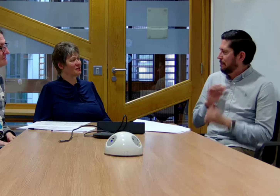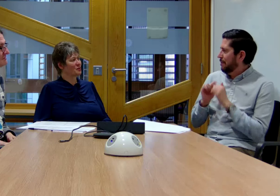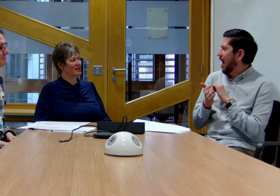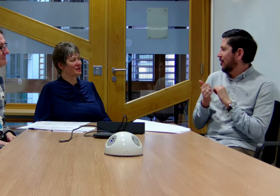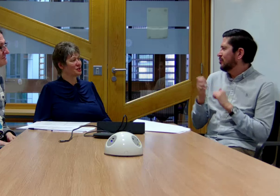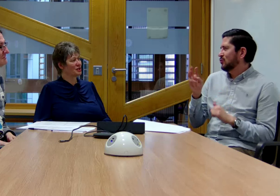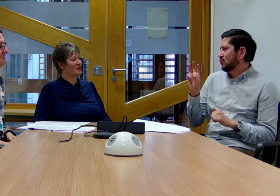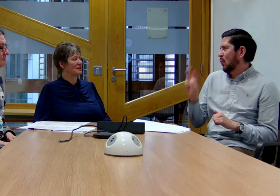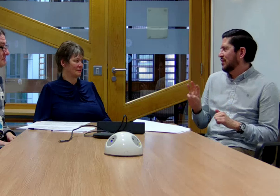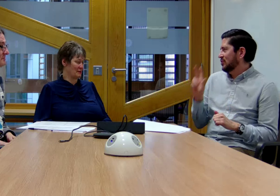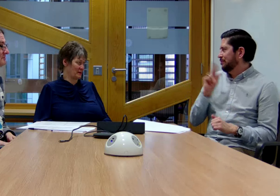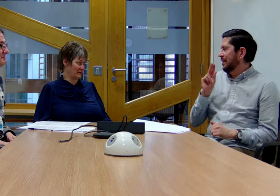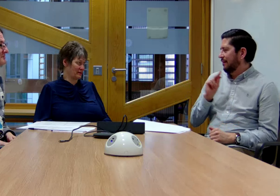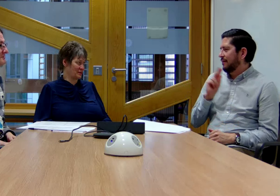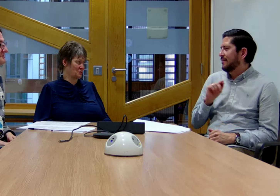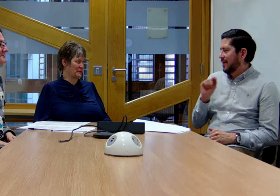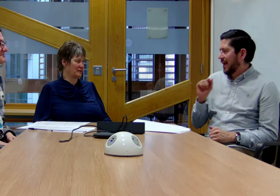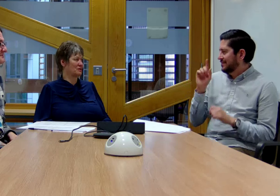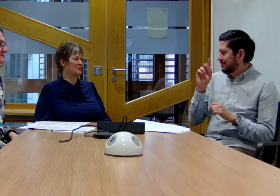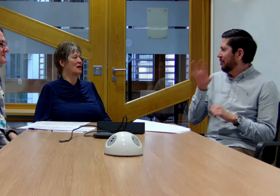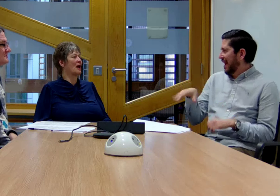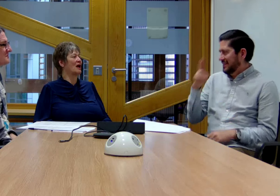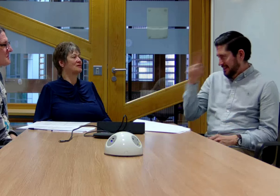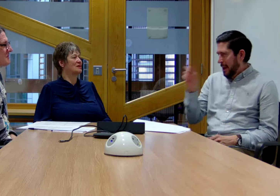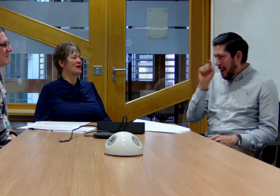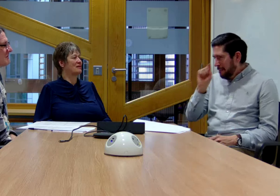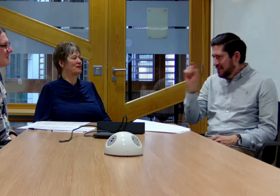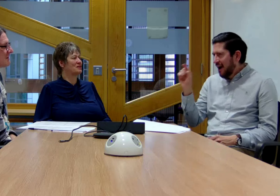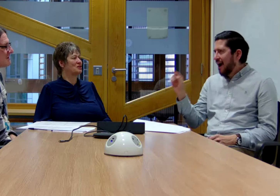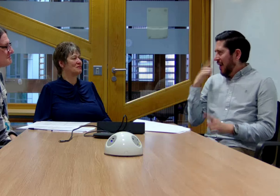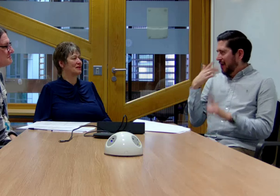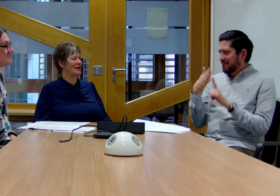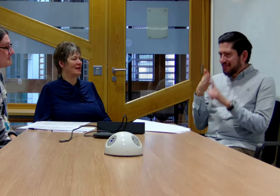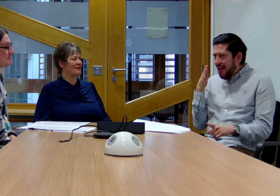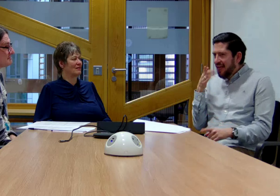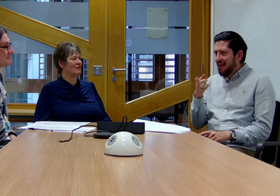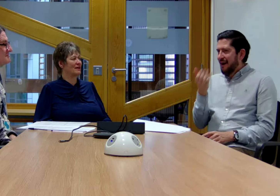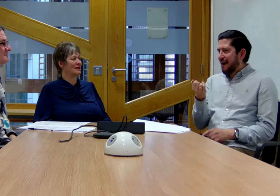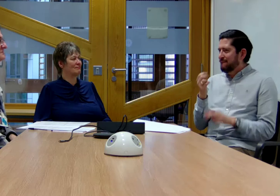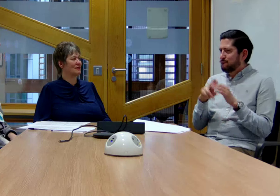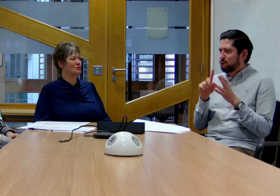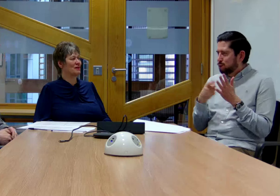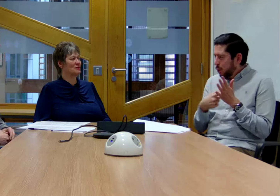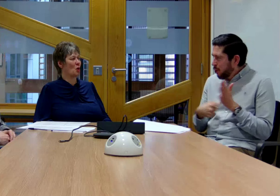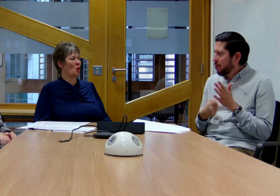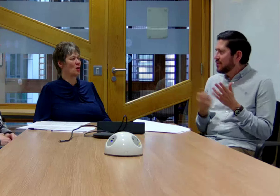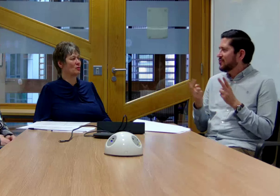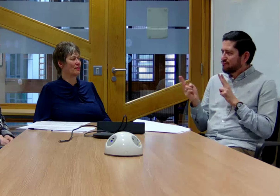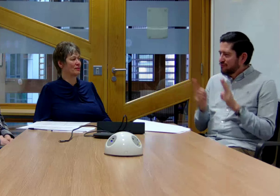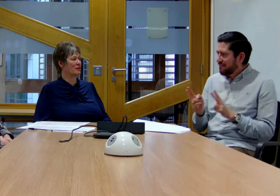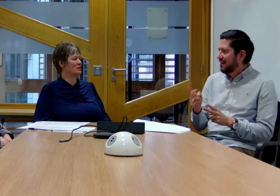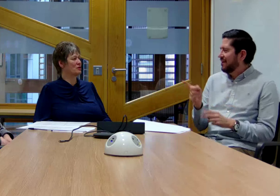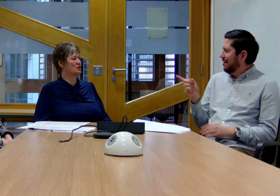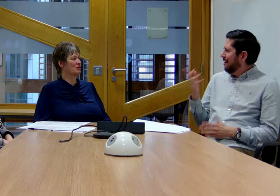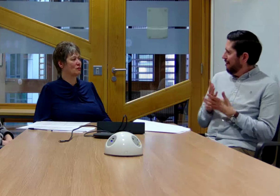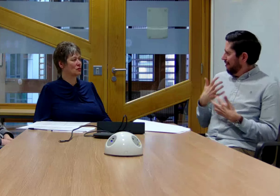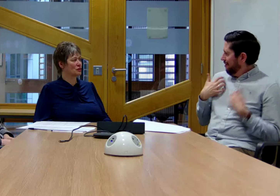It is something similar in Welsh, my partner is Welsh and the place naming system is very